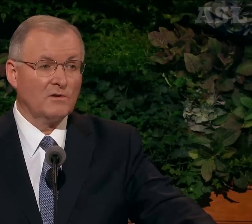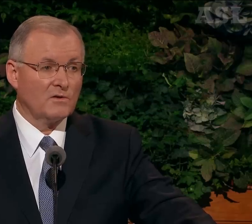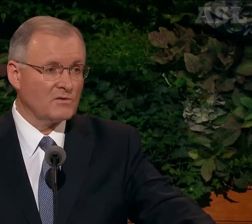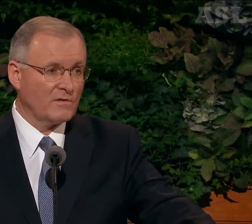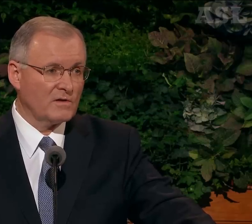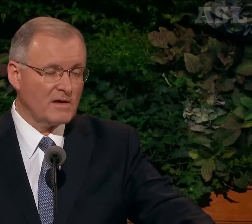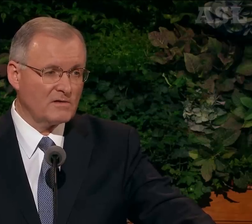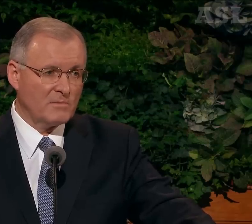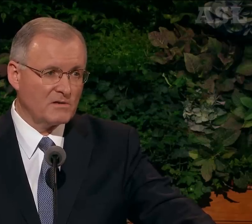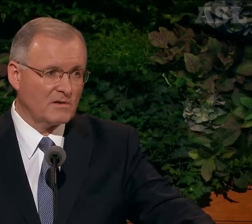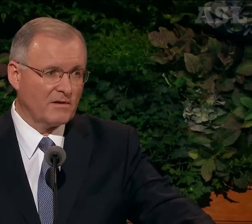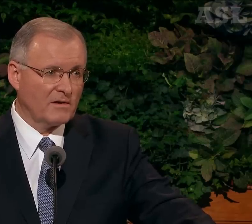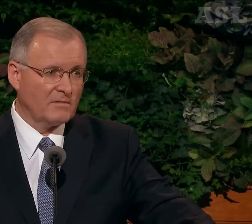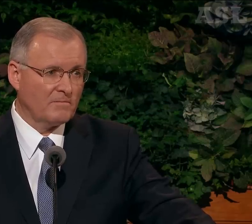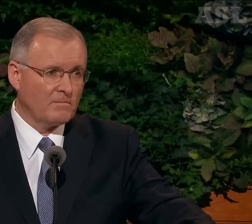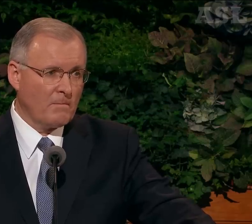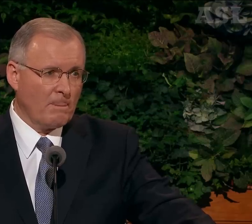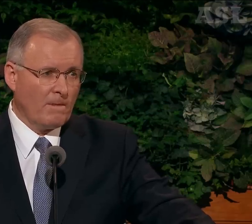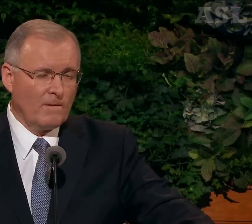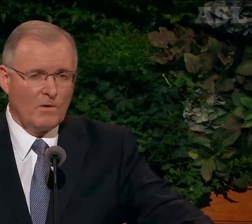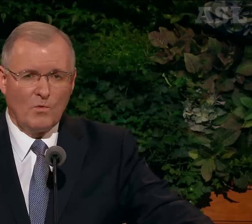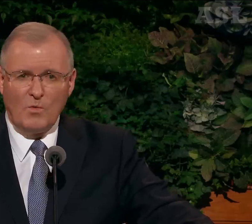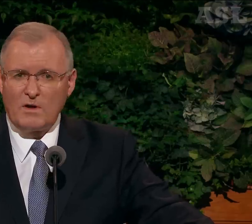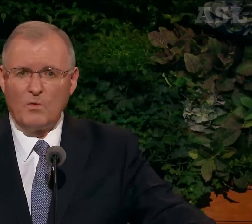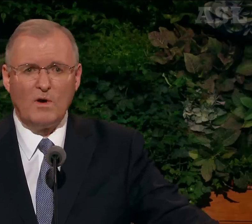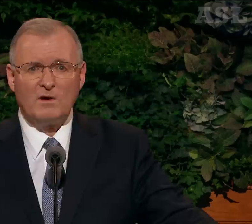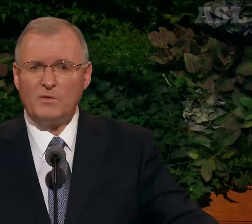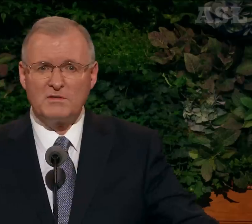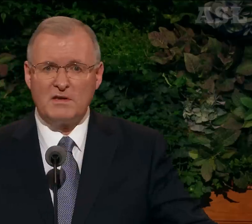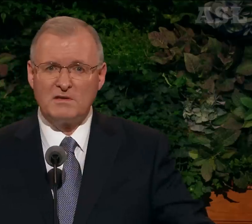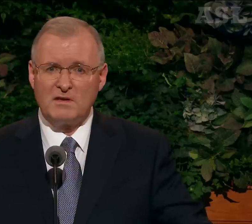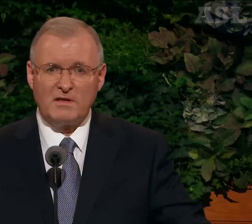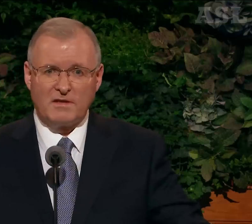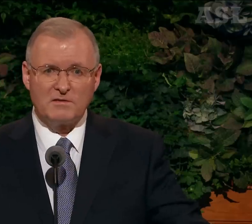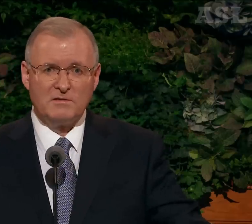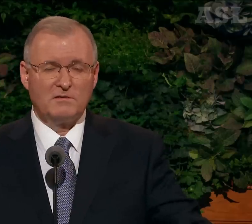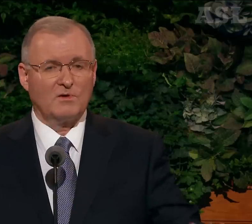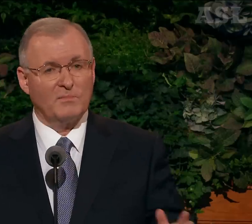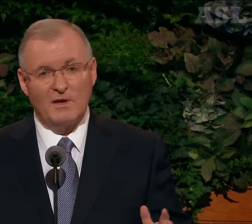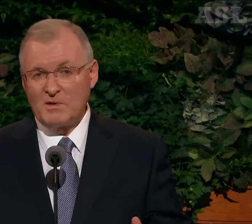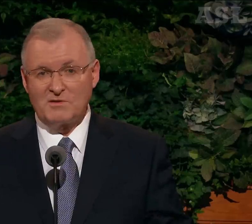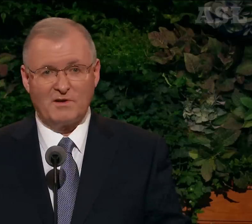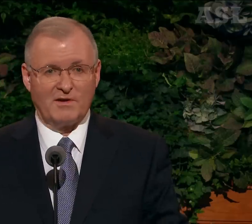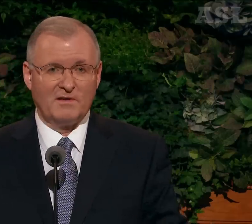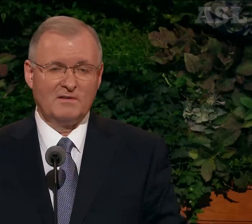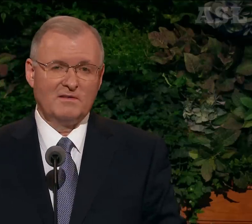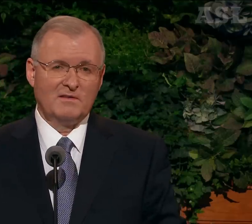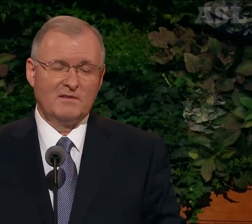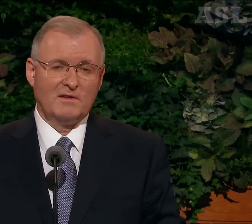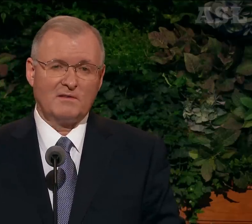SPIRIT, YOU WILL FIND GREAT